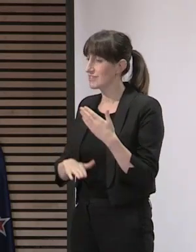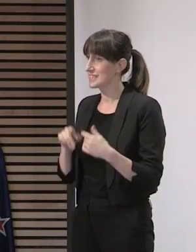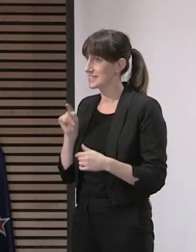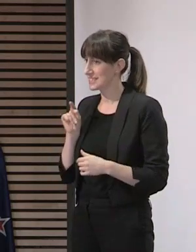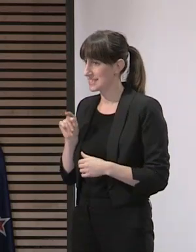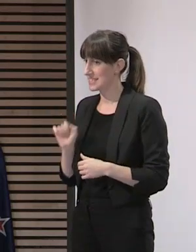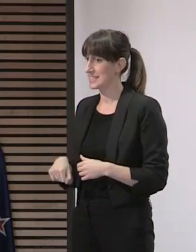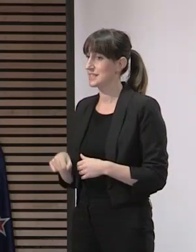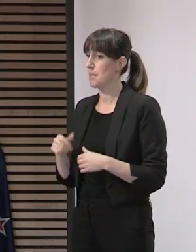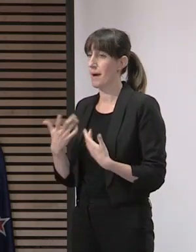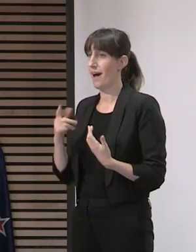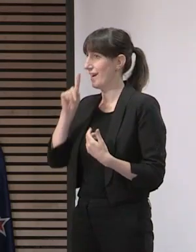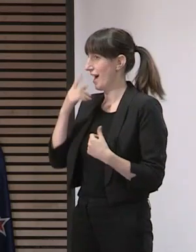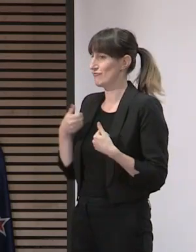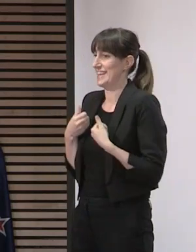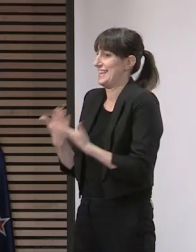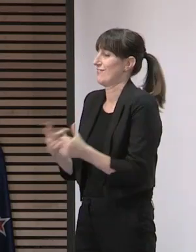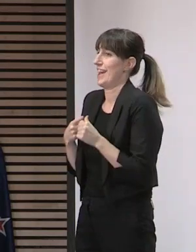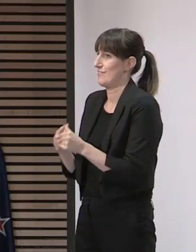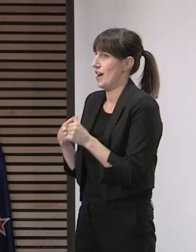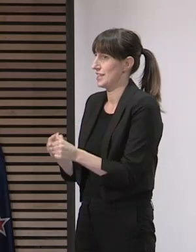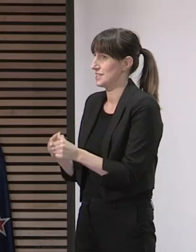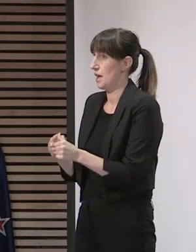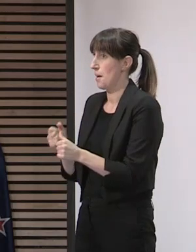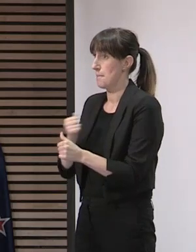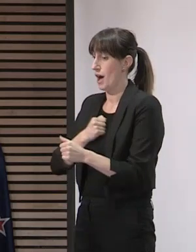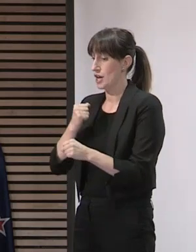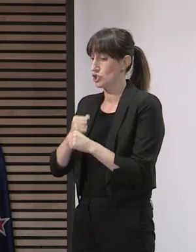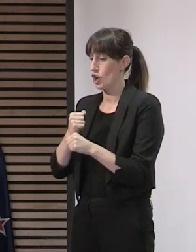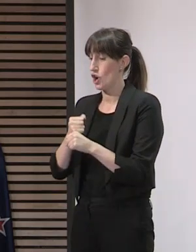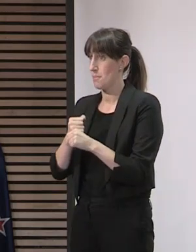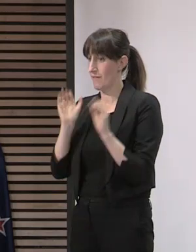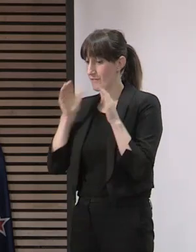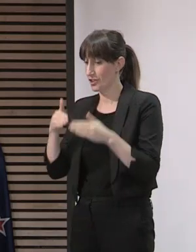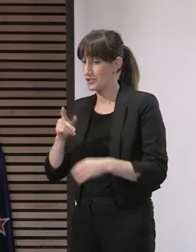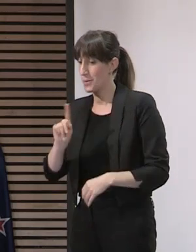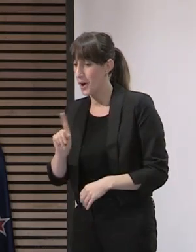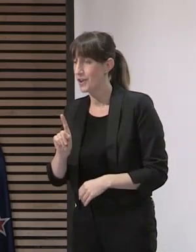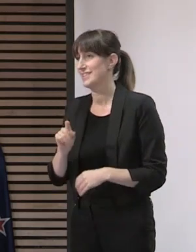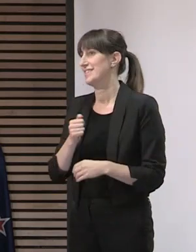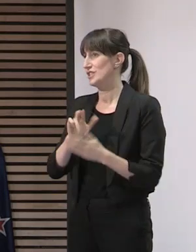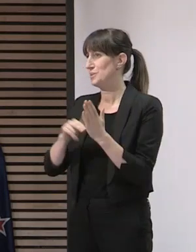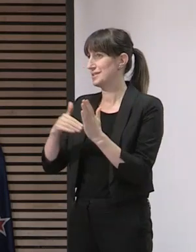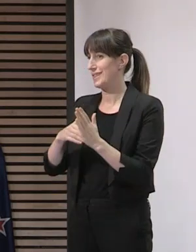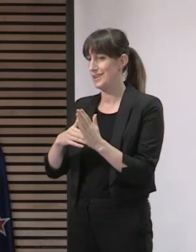experience on both sides, I think one thing I've learnt is not to dispense too much advice, particularly when my